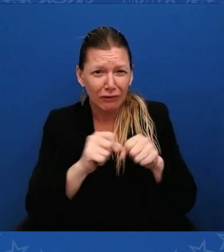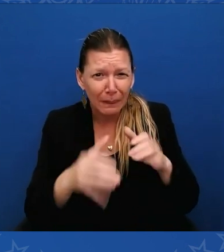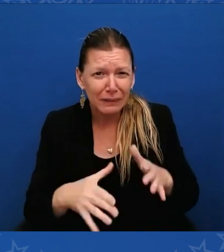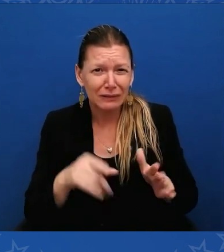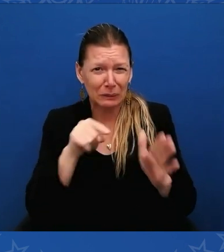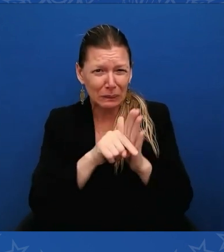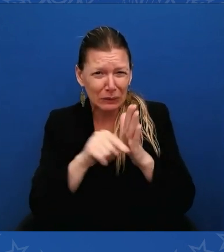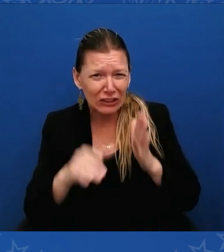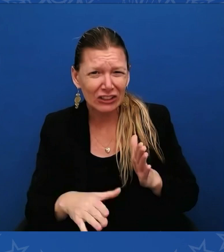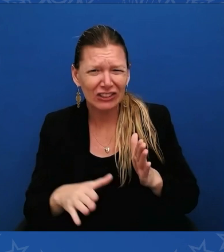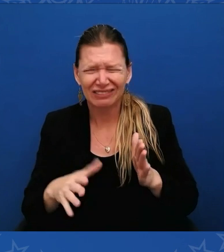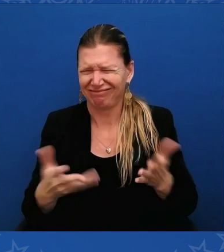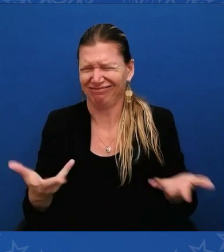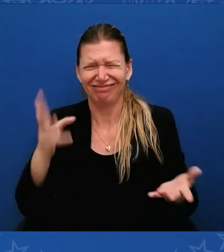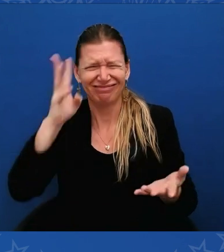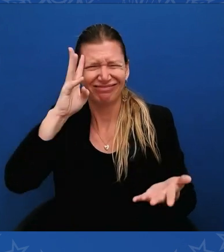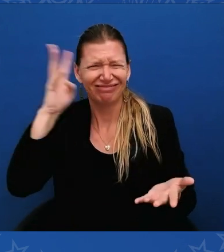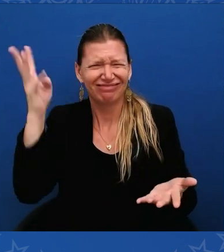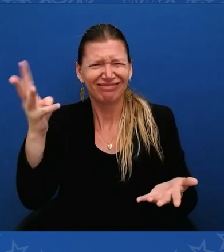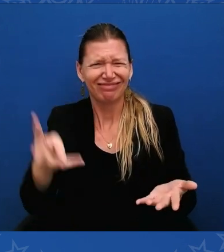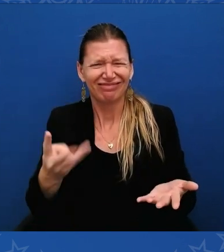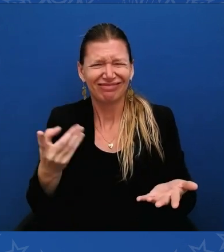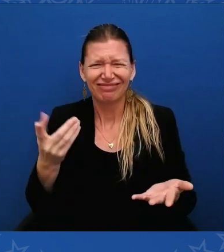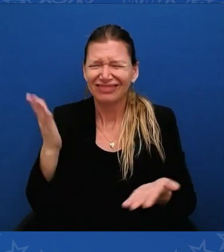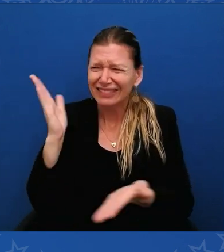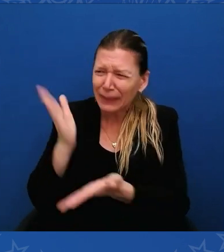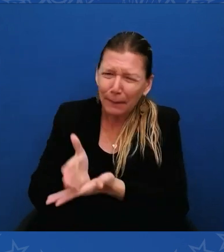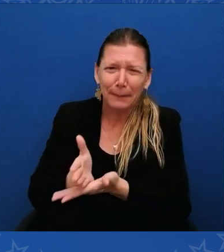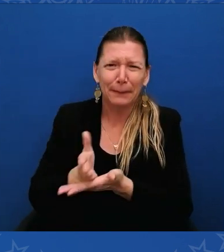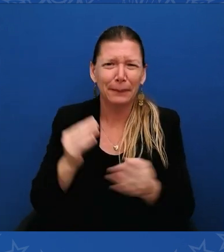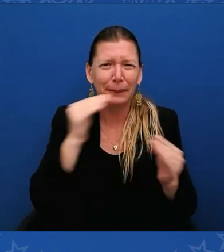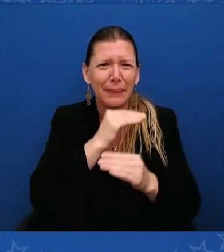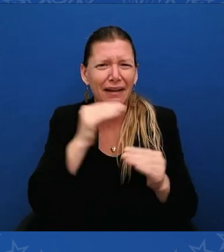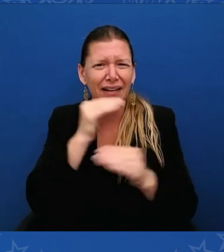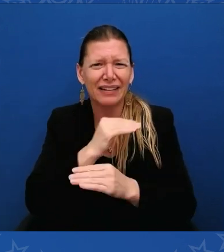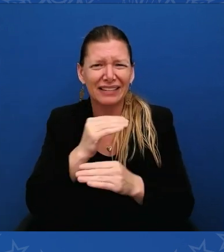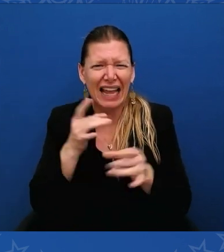You can stop by -- blaming every other American in America.